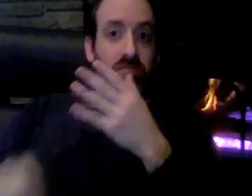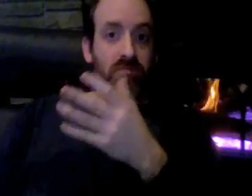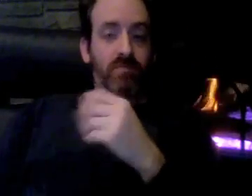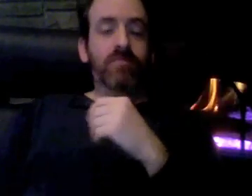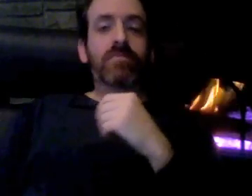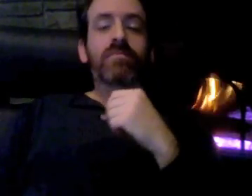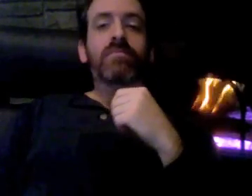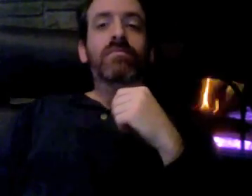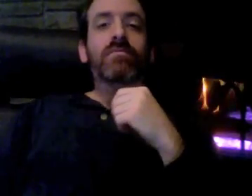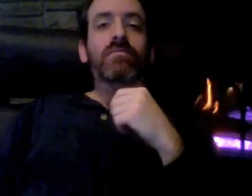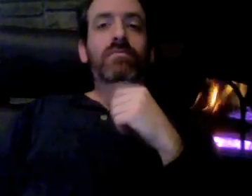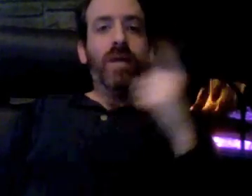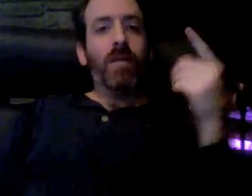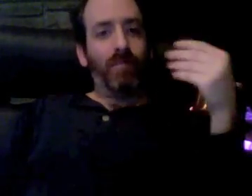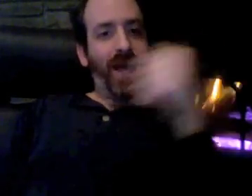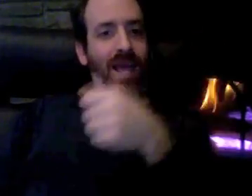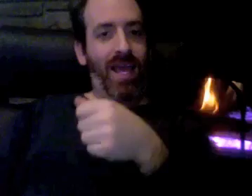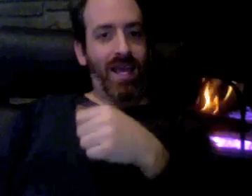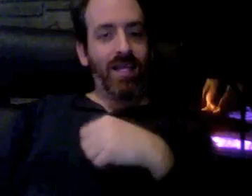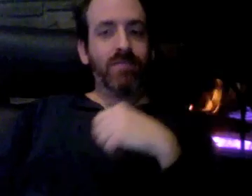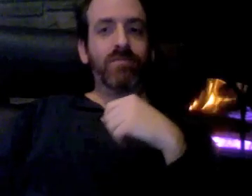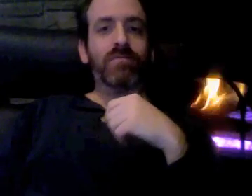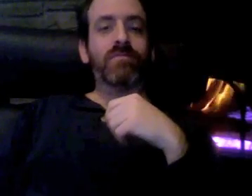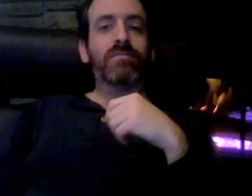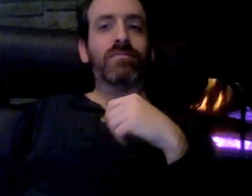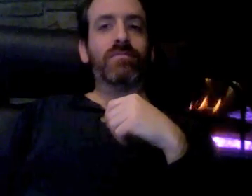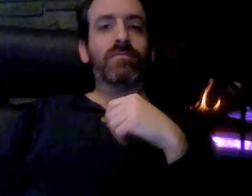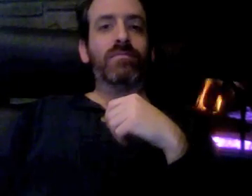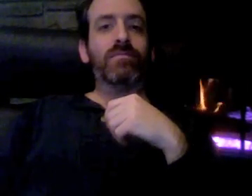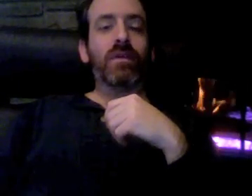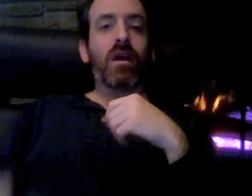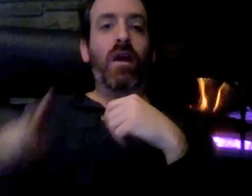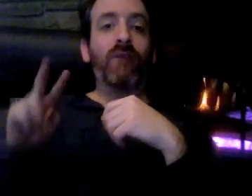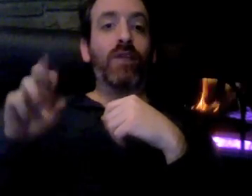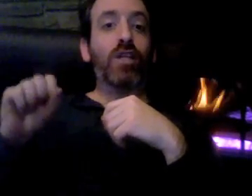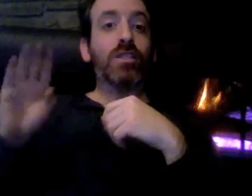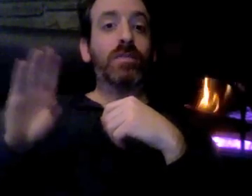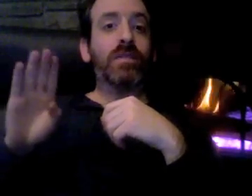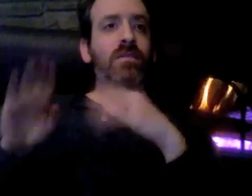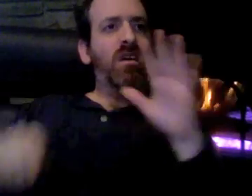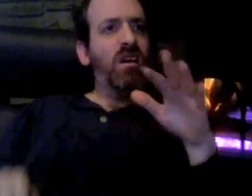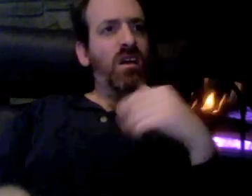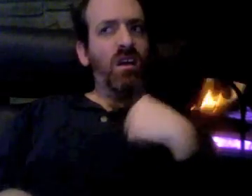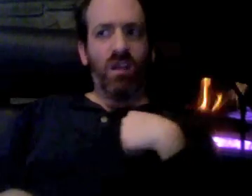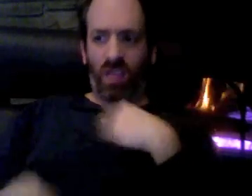VRS #A gets paid. Then VRS #B decides to bill them for my usage as well, they probably won't get paid because